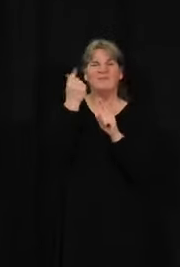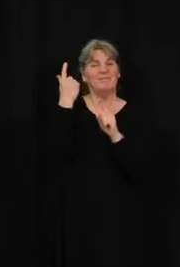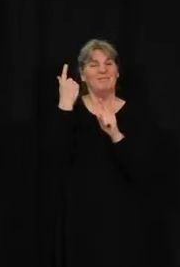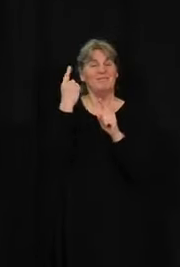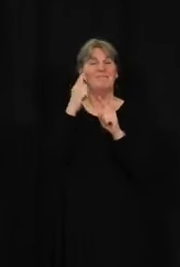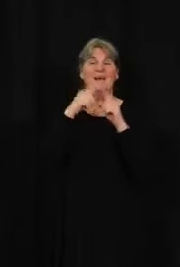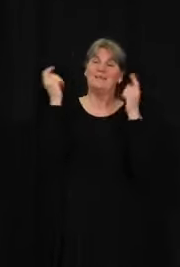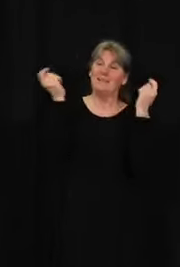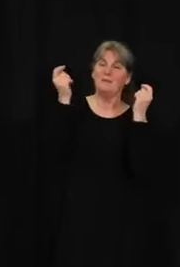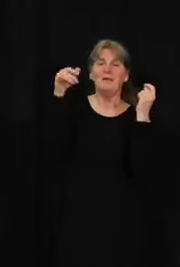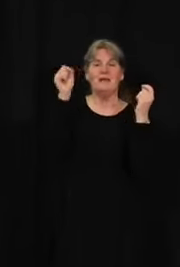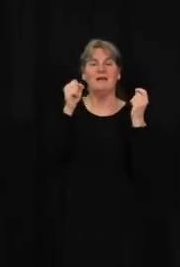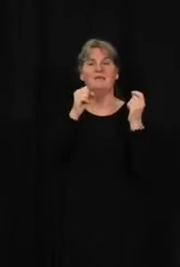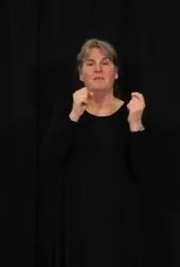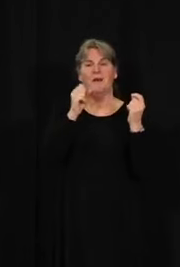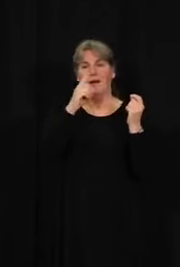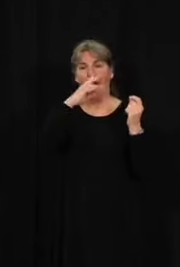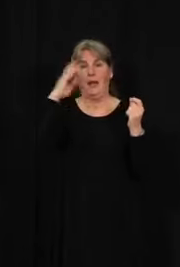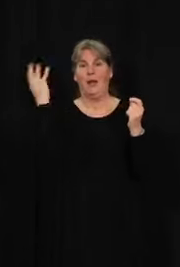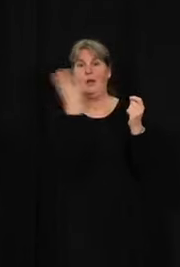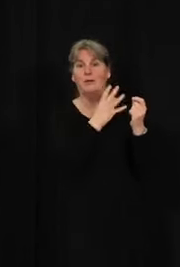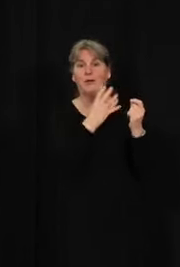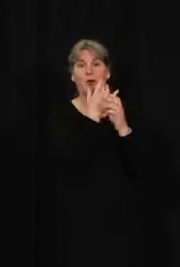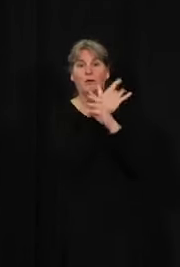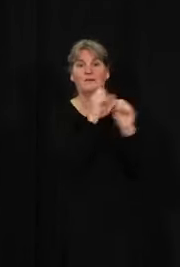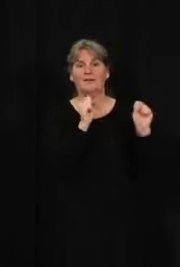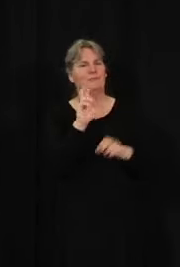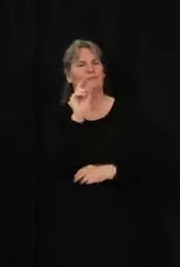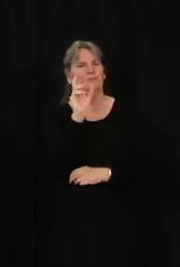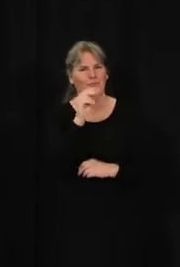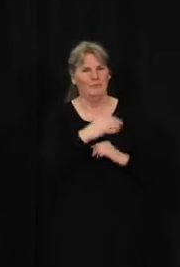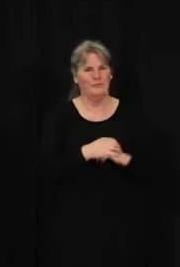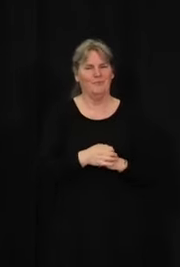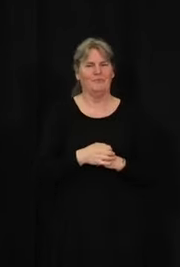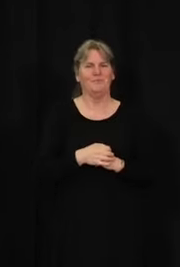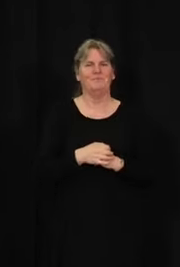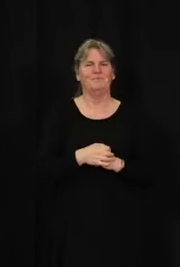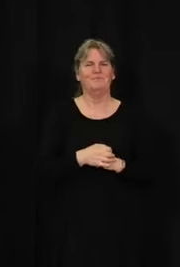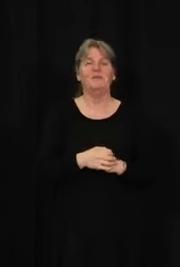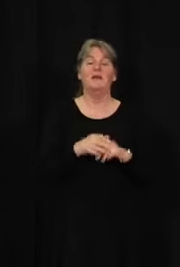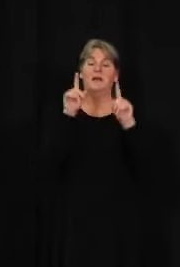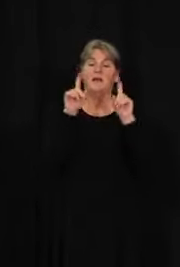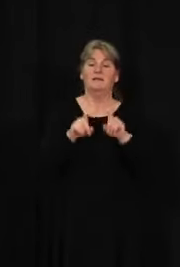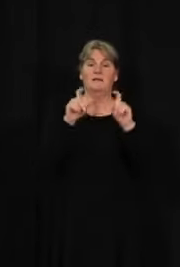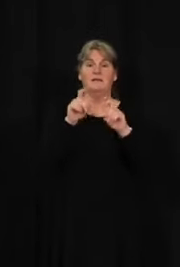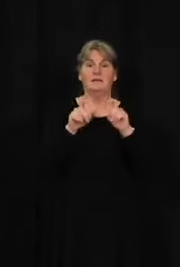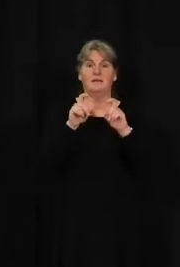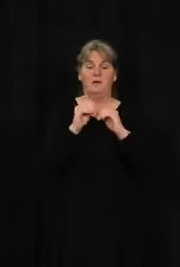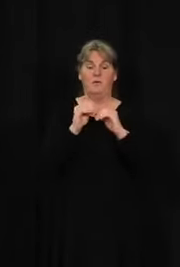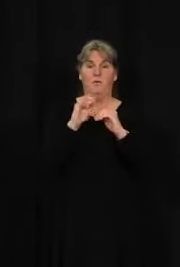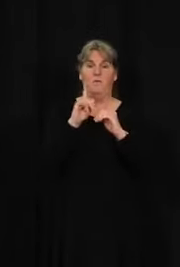but not for relaxation. Our testing has continued so that now, well over 1,000